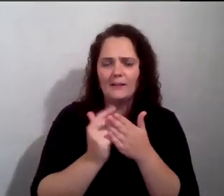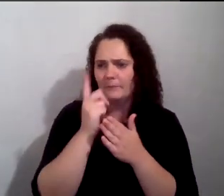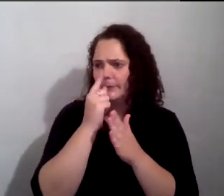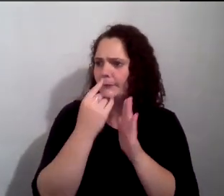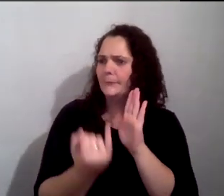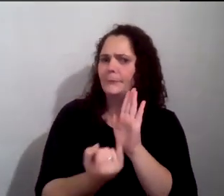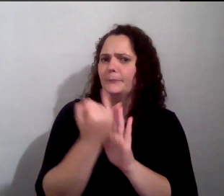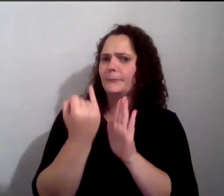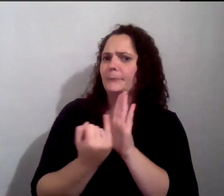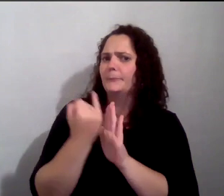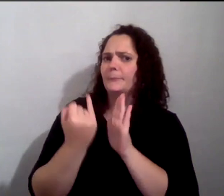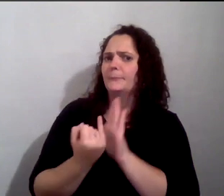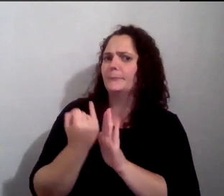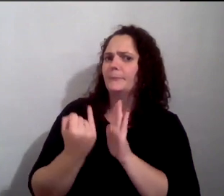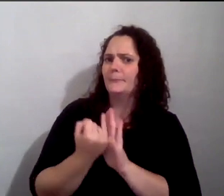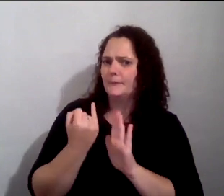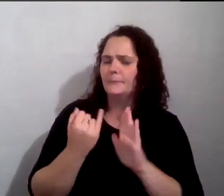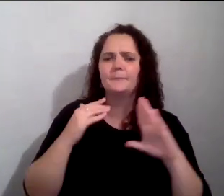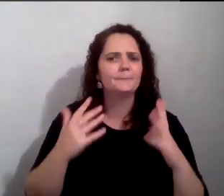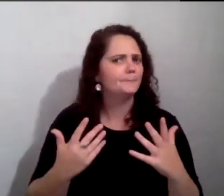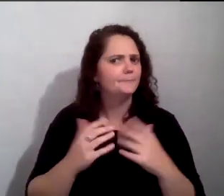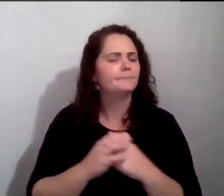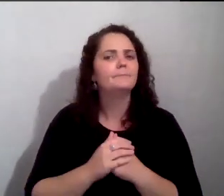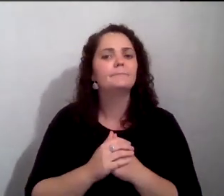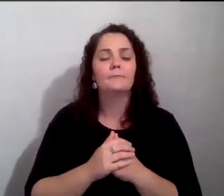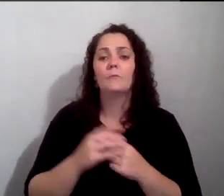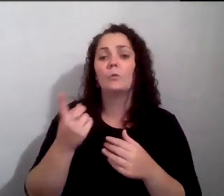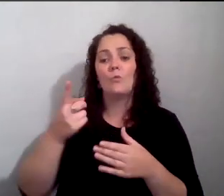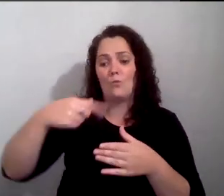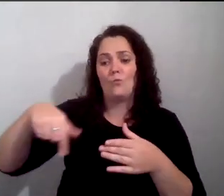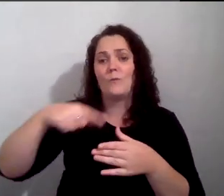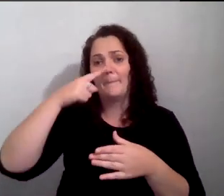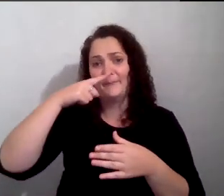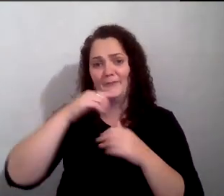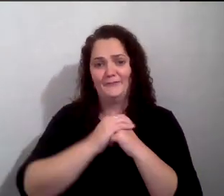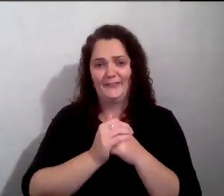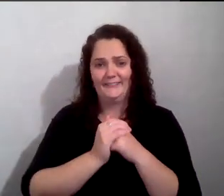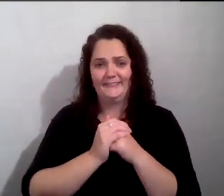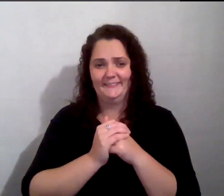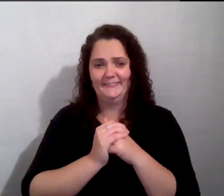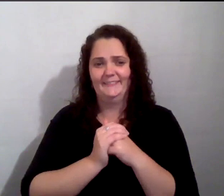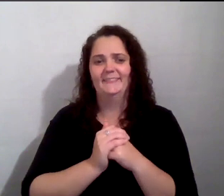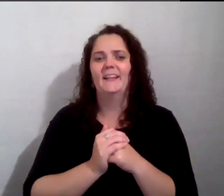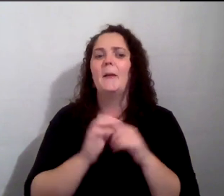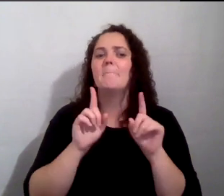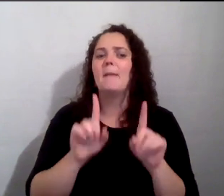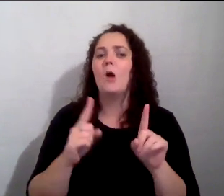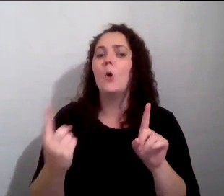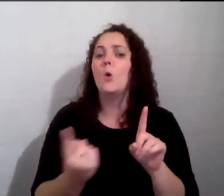scientific beginnings to the on rush of the modern movement. It's a landmark work of art history, probably the first